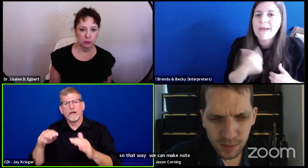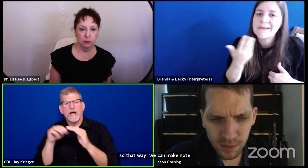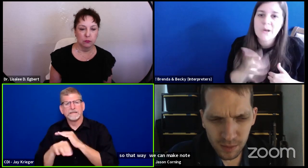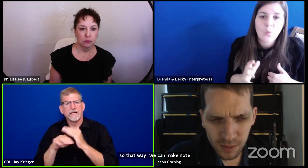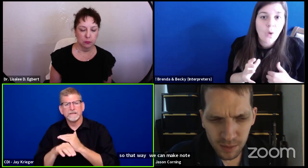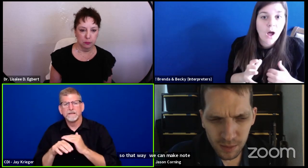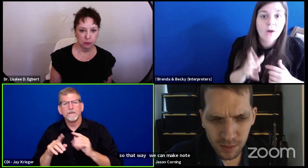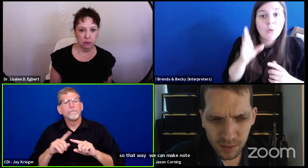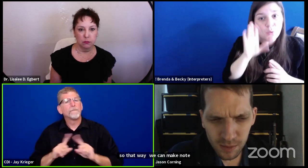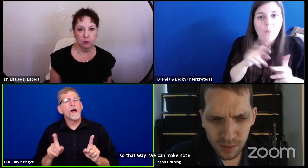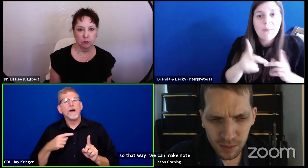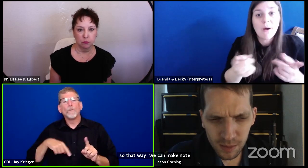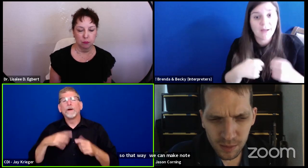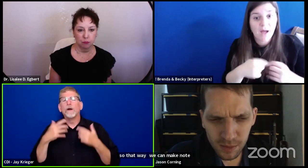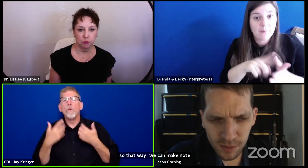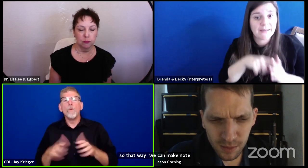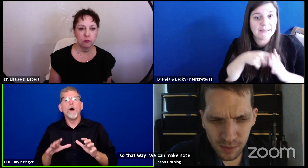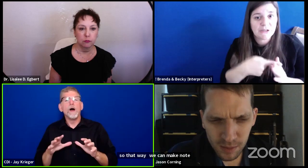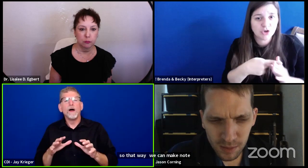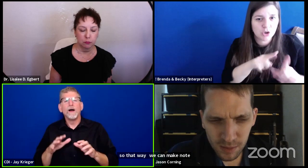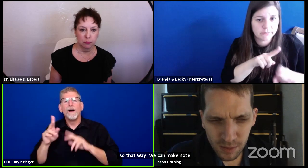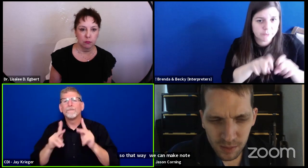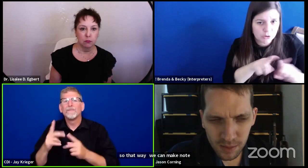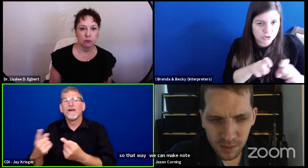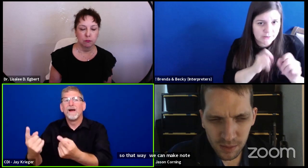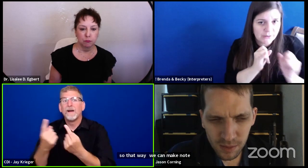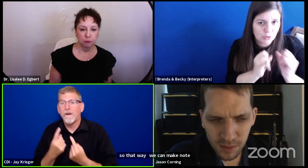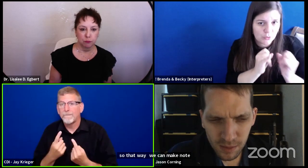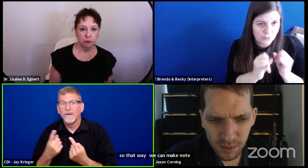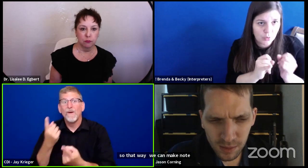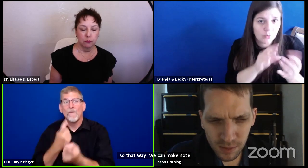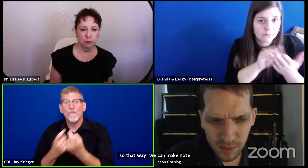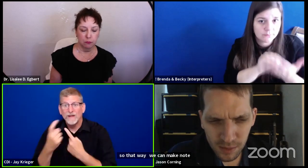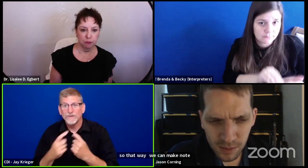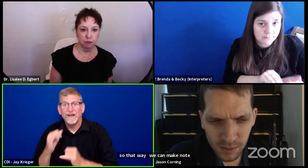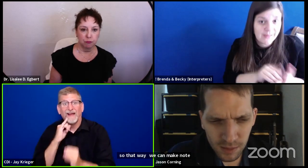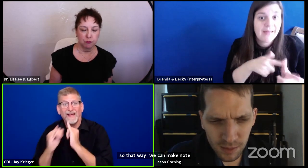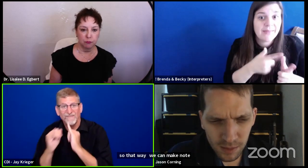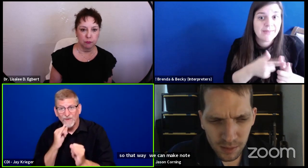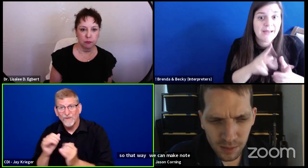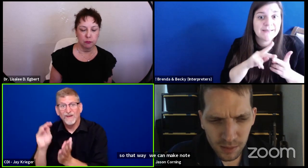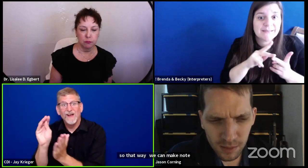services, the tools needed to break down those barriers so that way we can address these